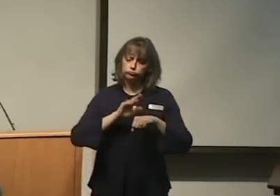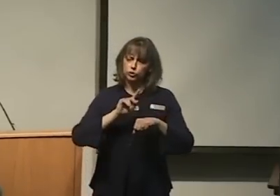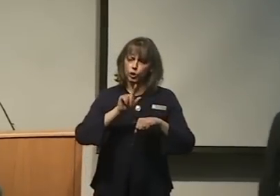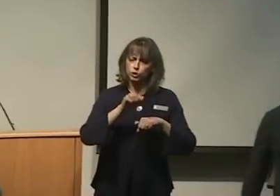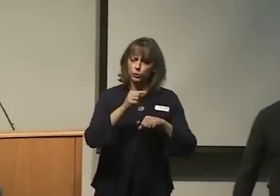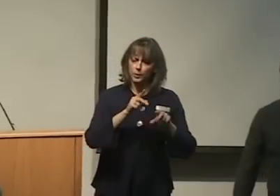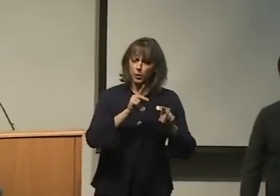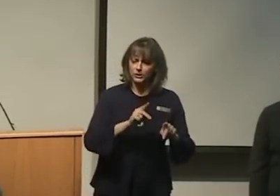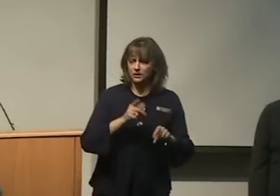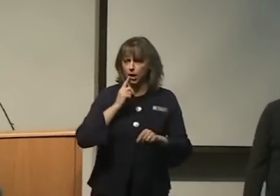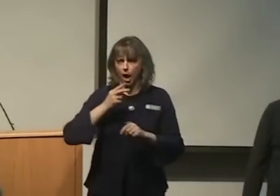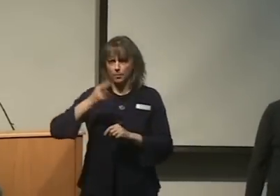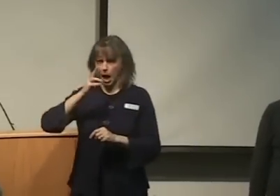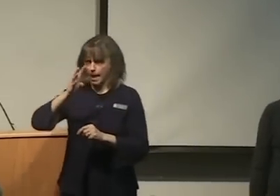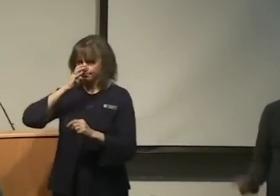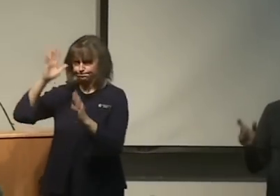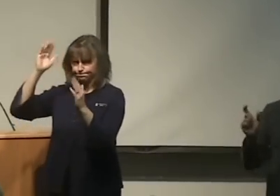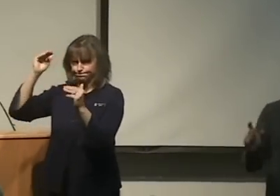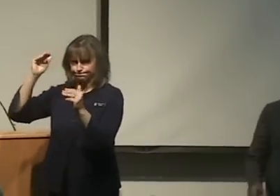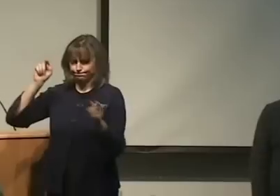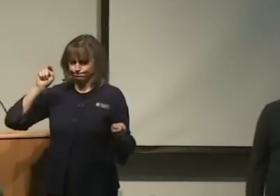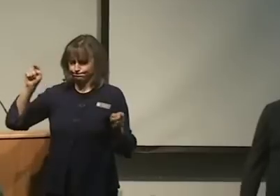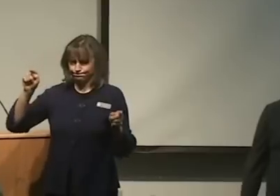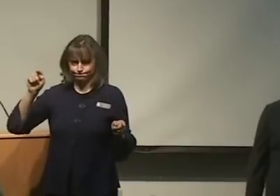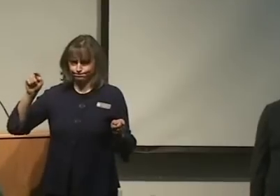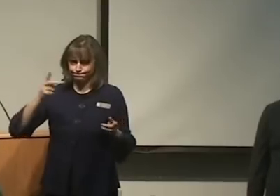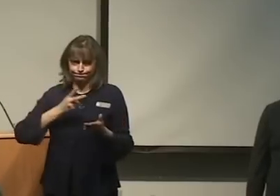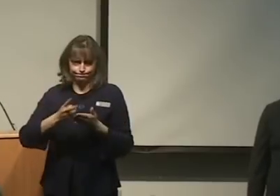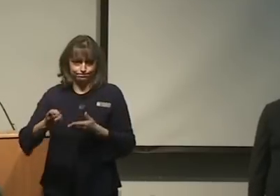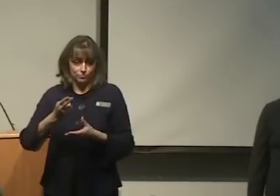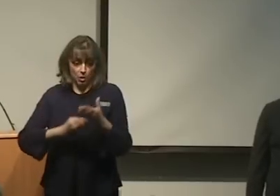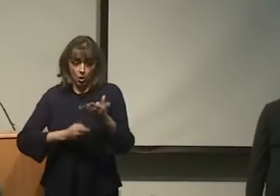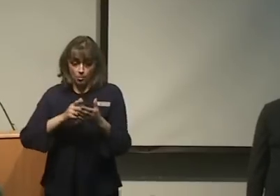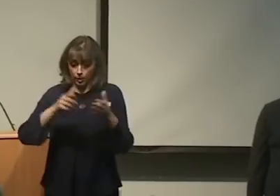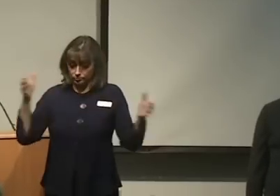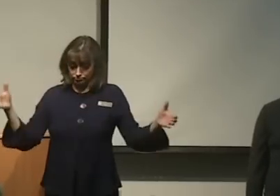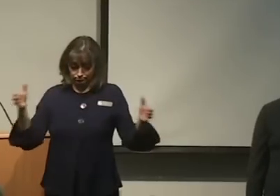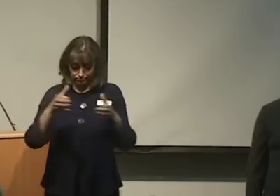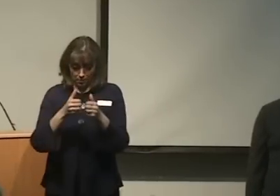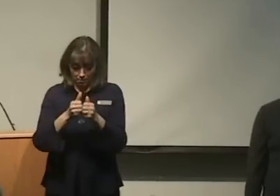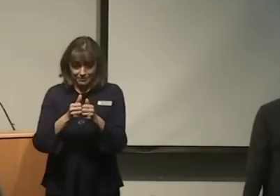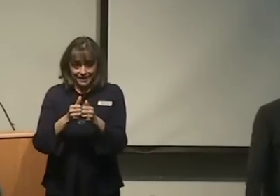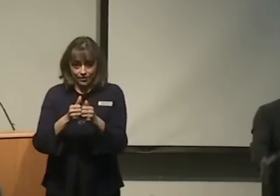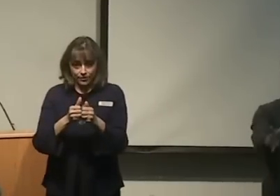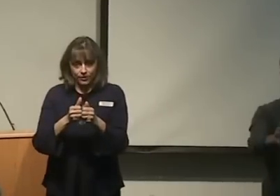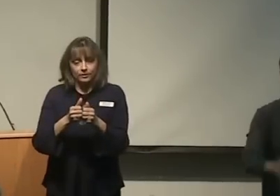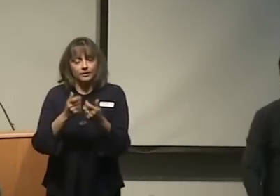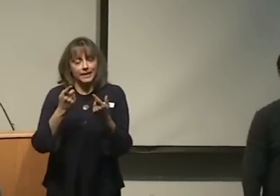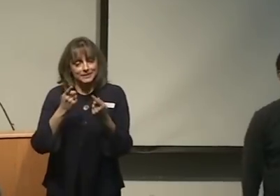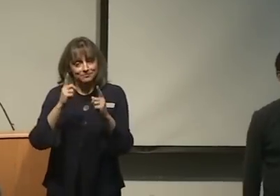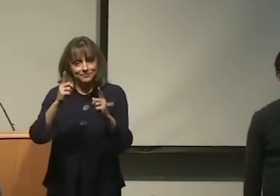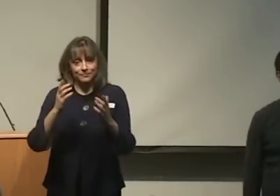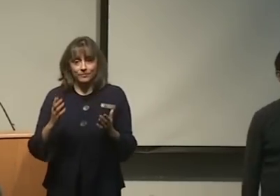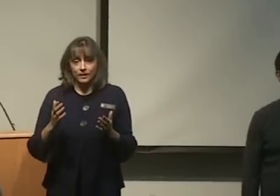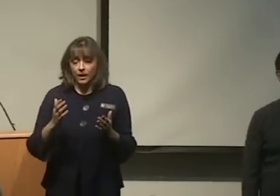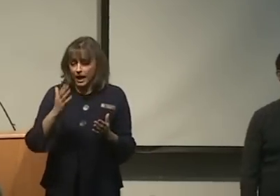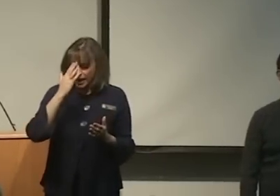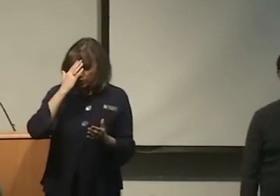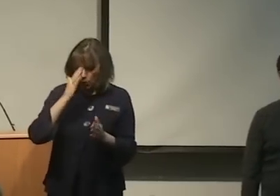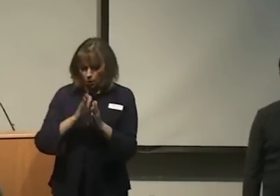But when you put them together they work beautifully. The best teachers are those, and we know this Ken Bain's book, What the Best College Teachers Do, has tons of great evidence